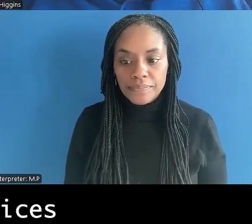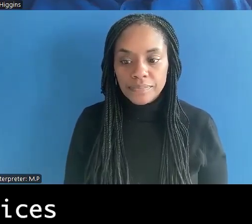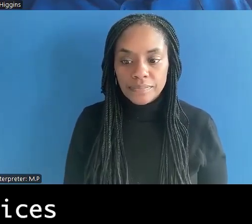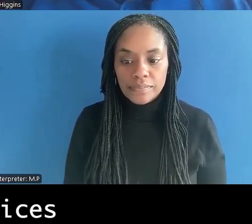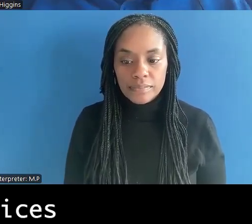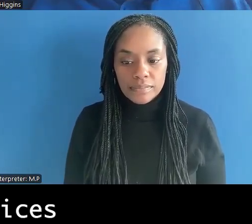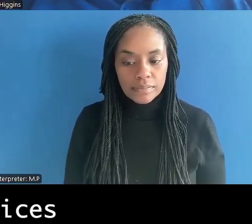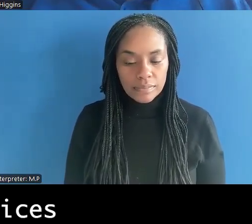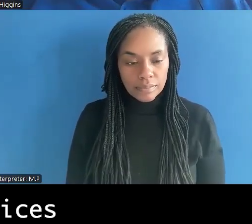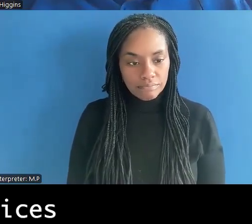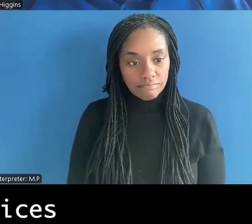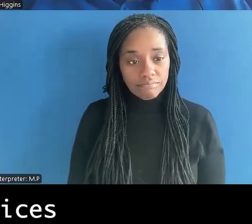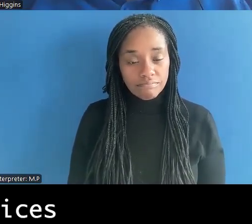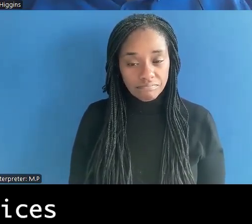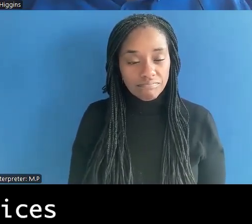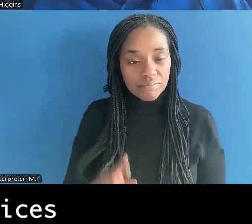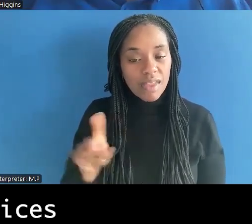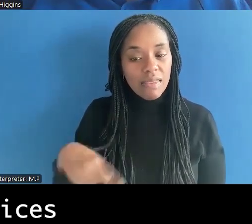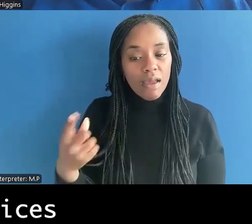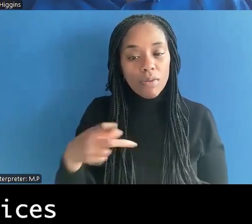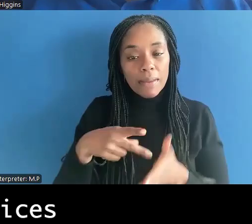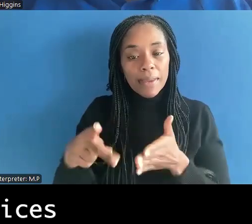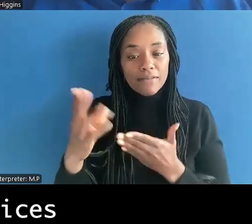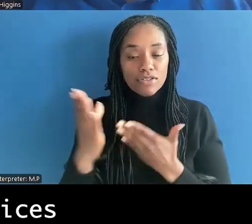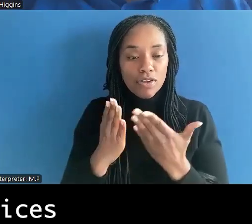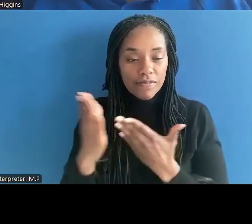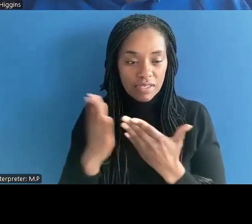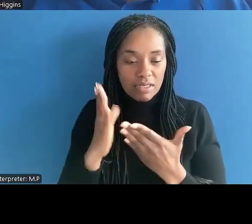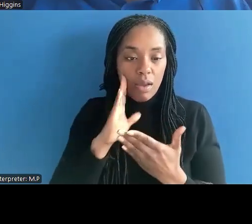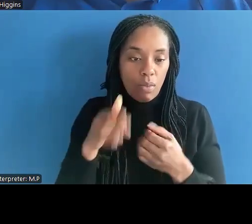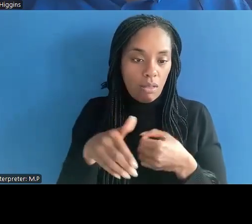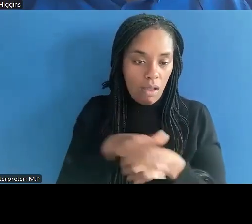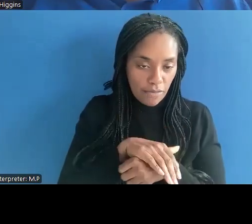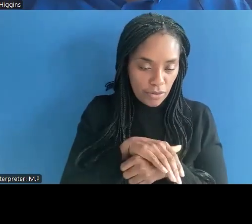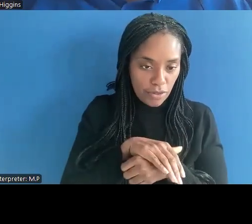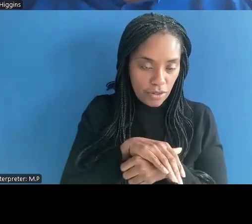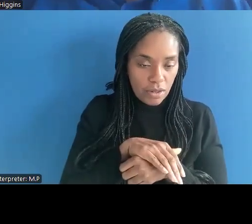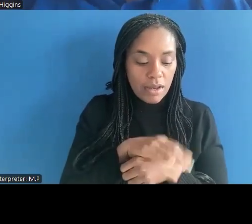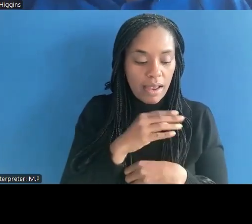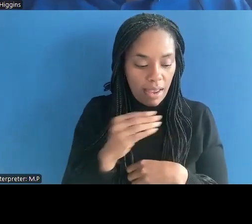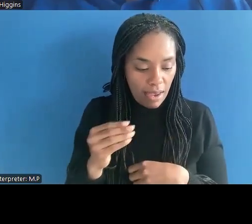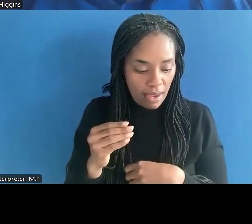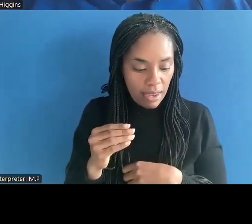So Medi-Cal only pay for services that will that it will cover. And that also